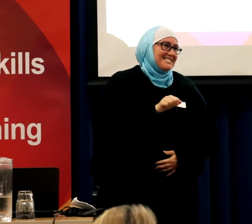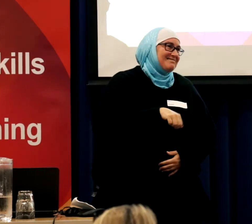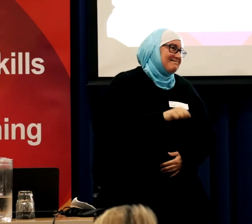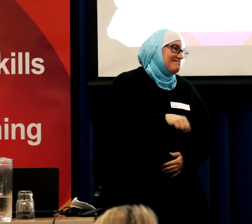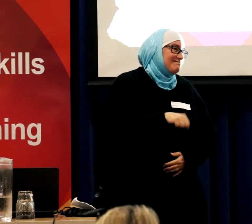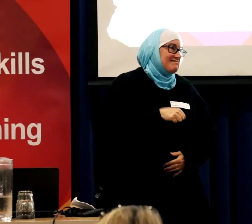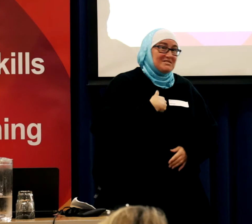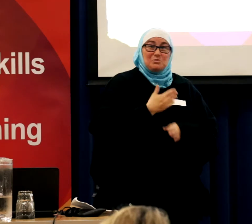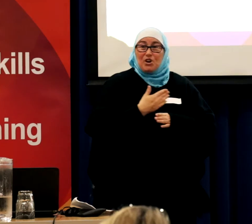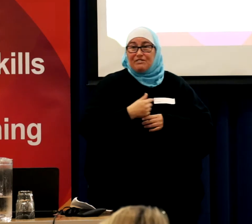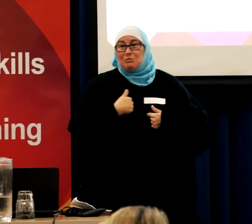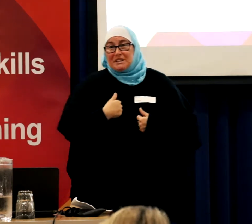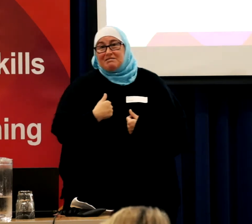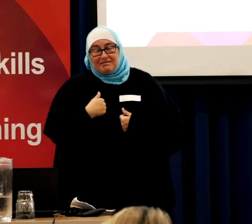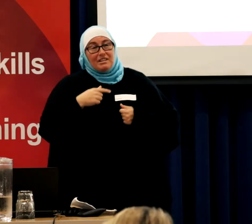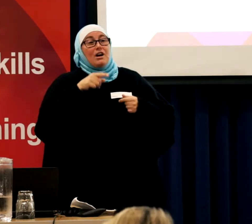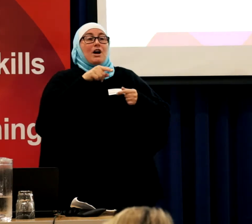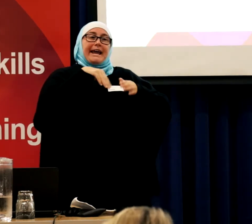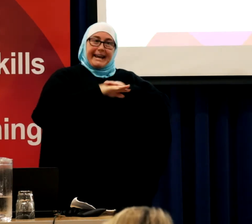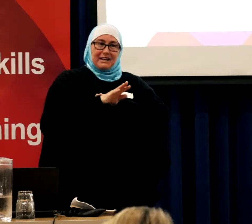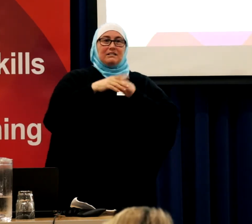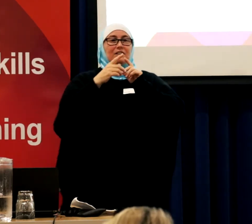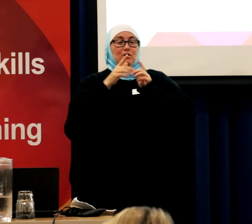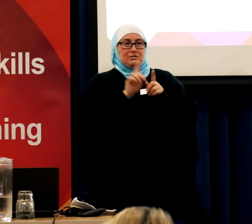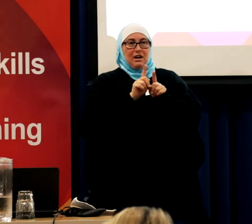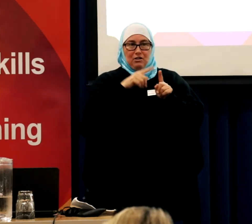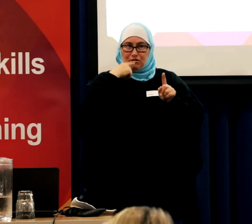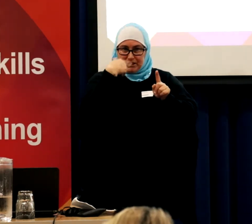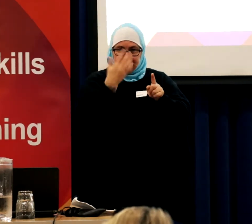So it does work, yes. It does work for me.